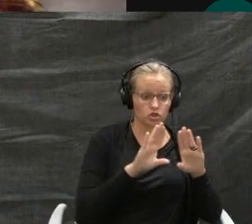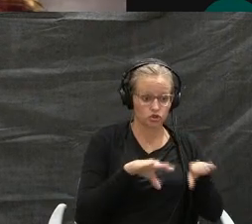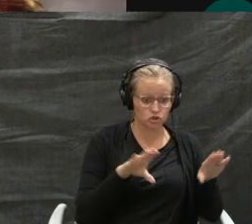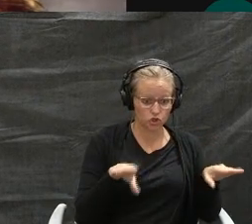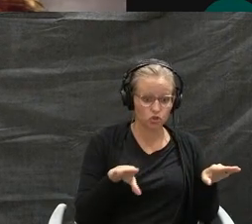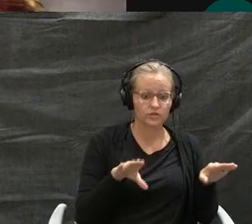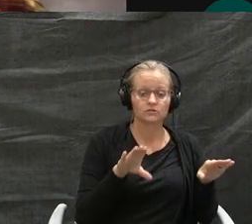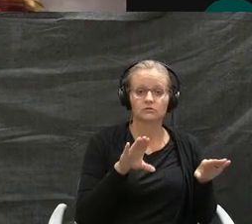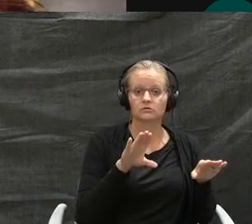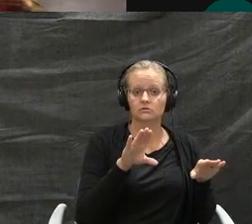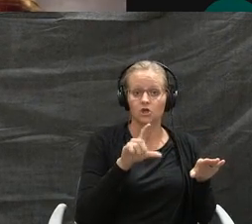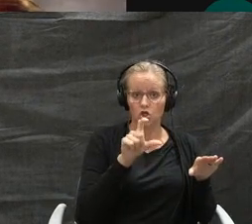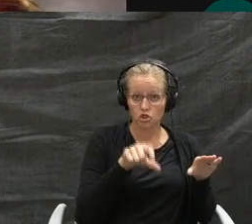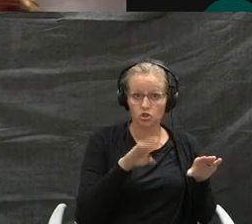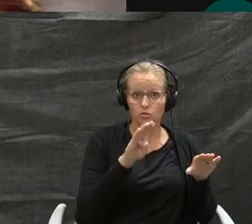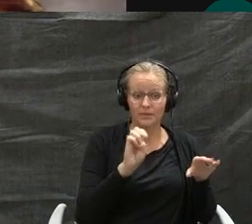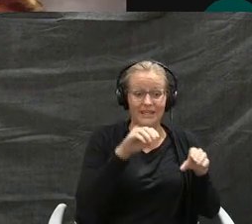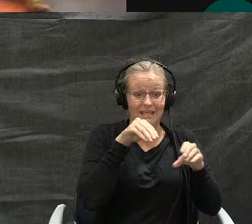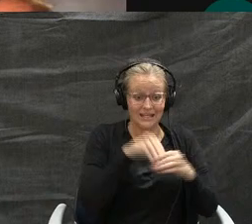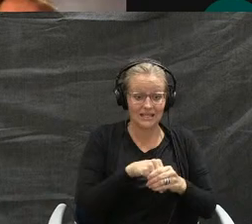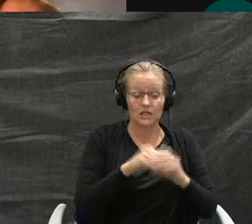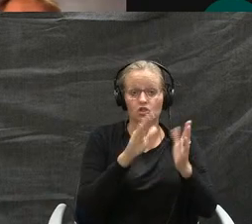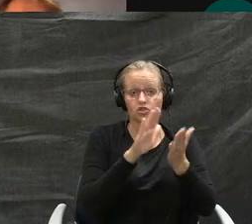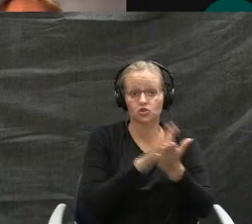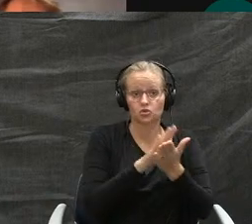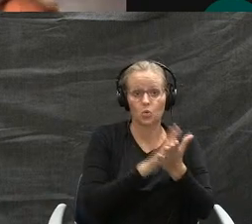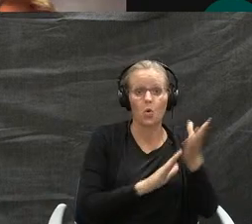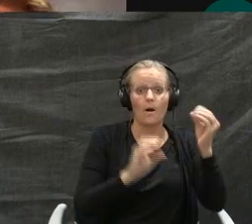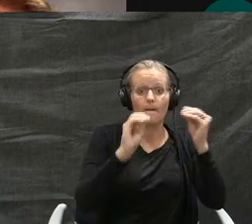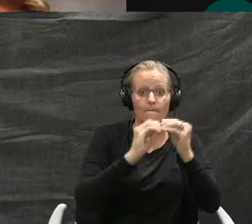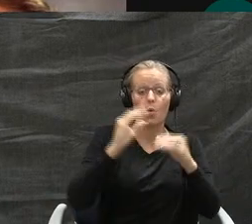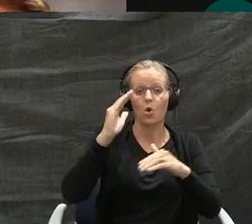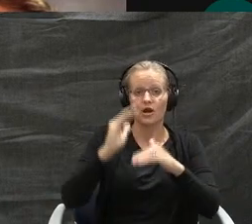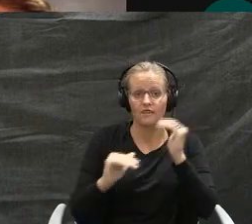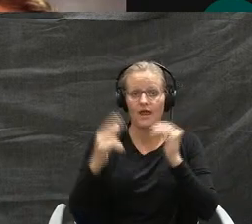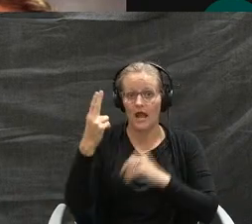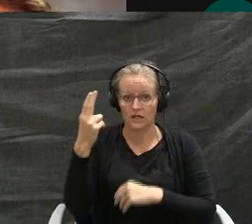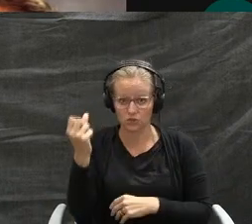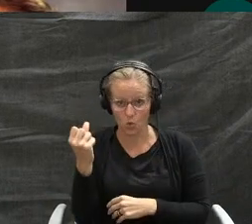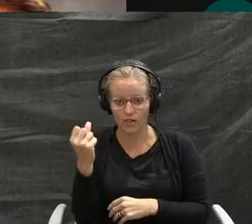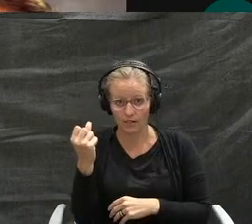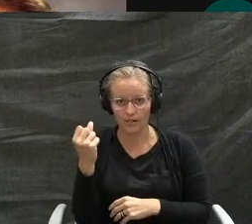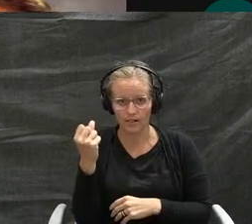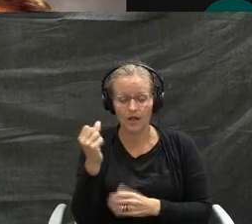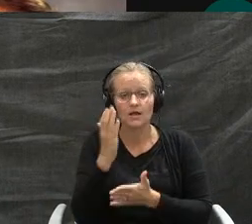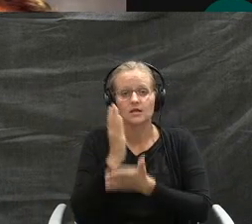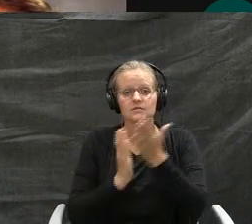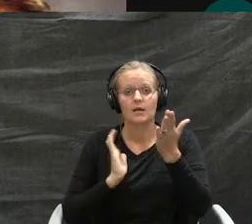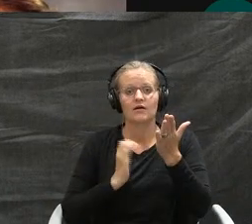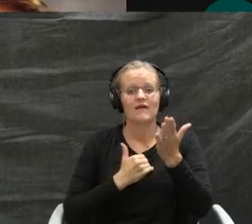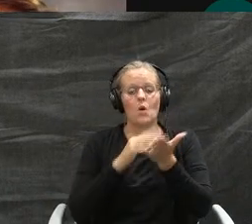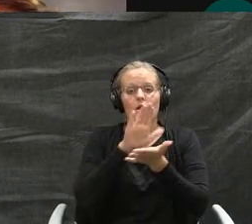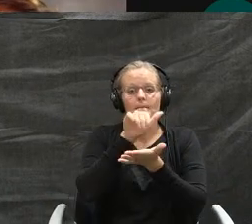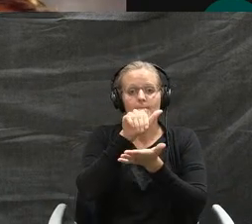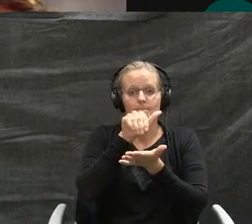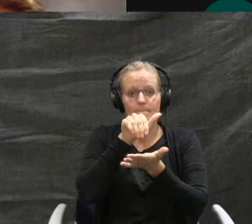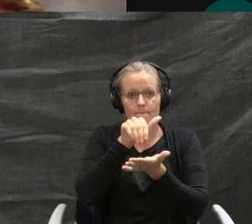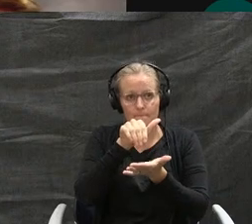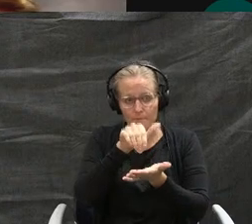would allow secretary kids. So you might some of those middle. Categories you have.